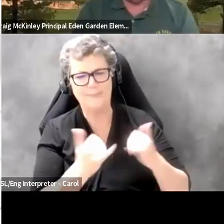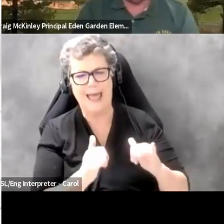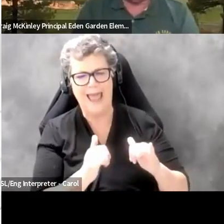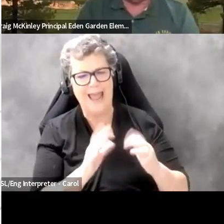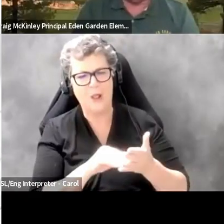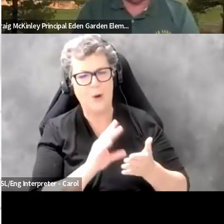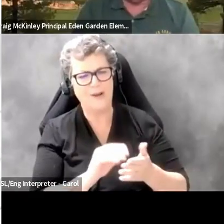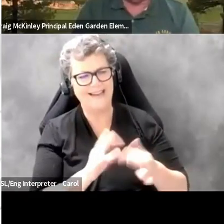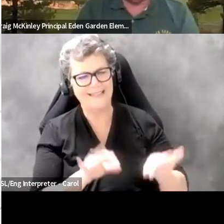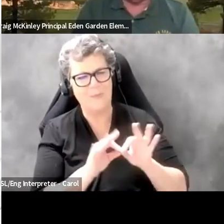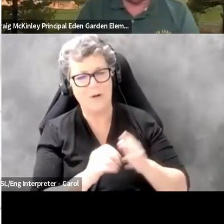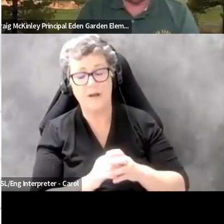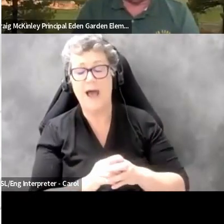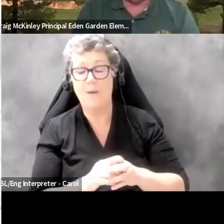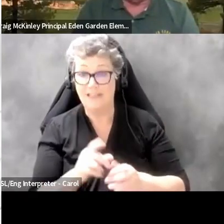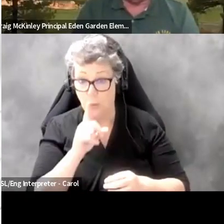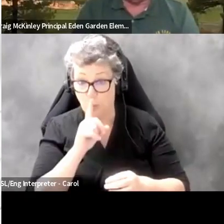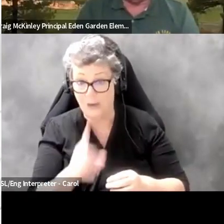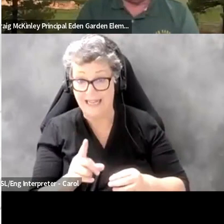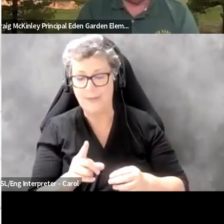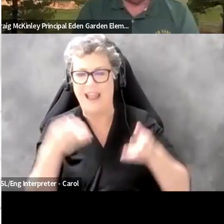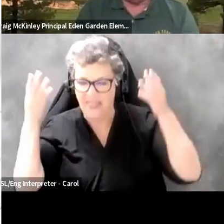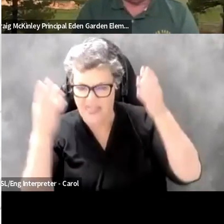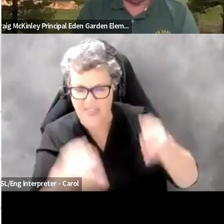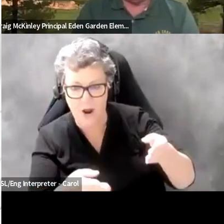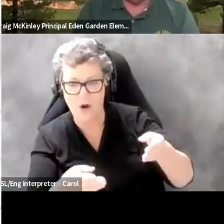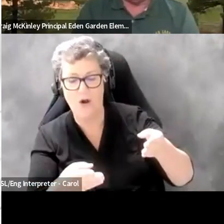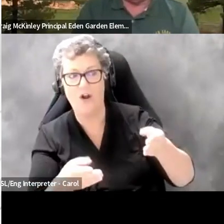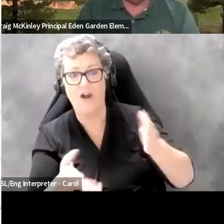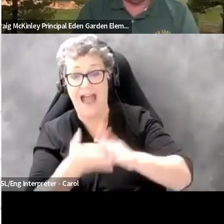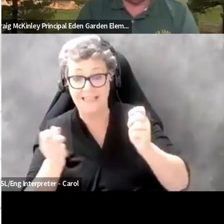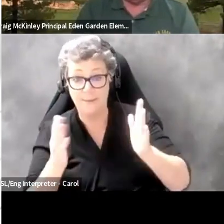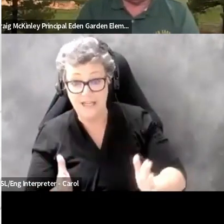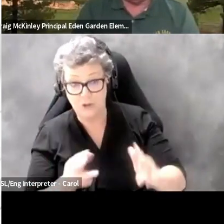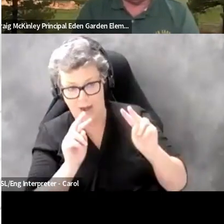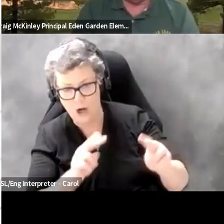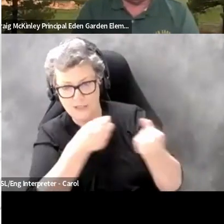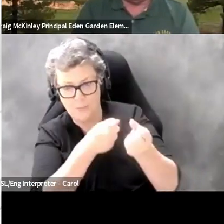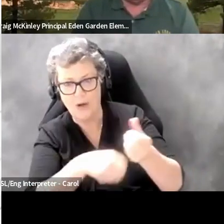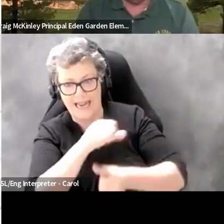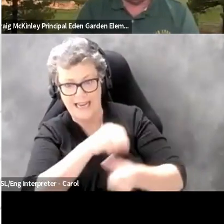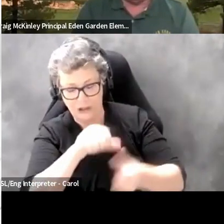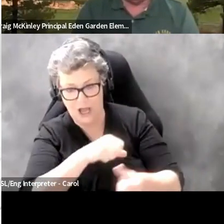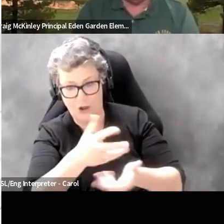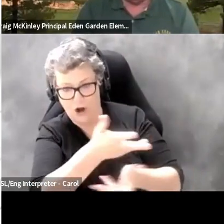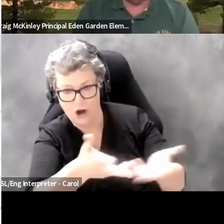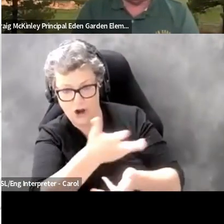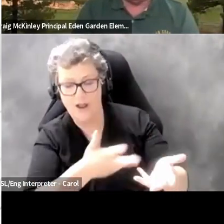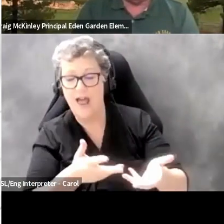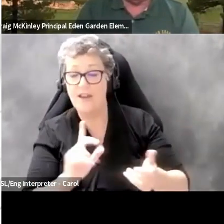but to really be on the ground as administrators supporting each other and not only developing that